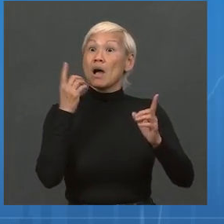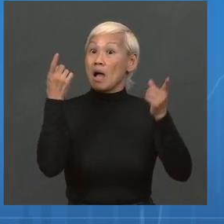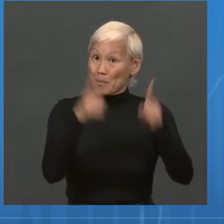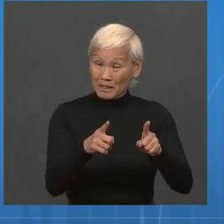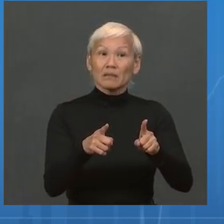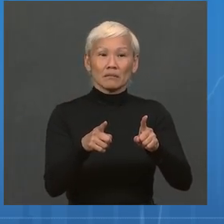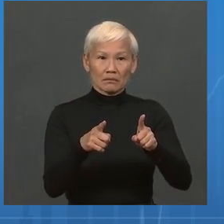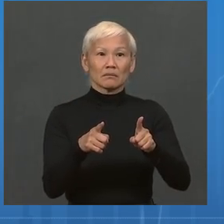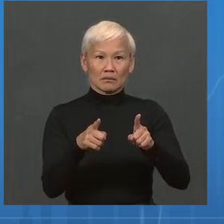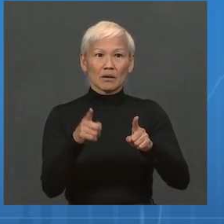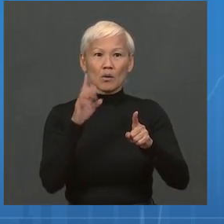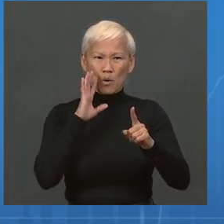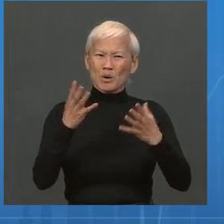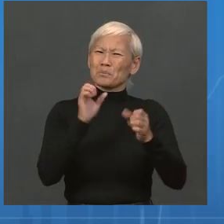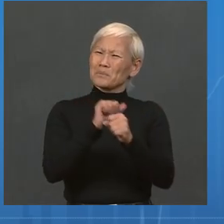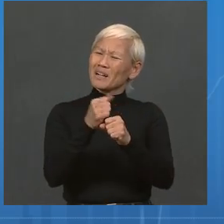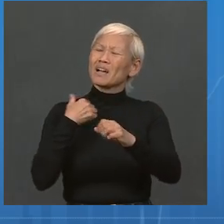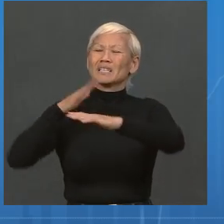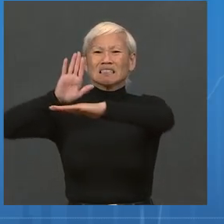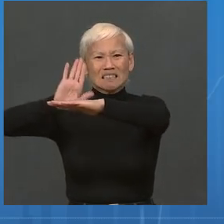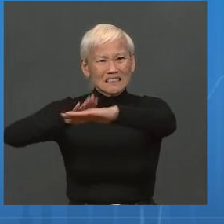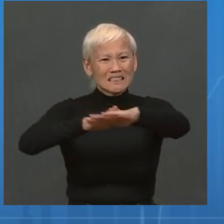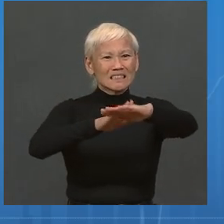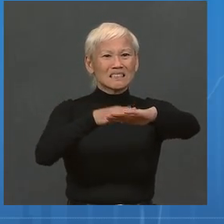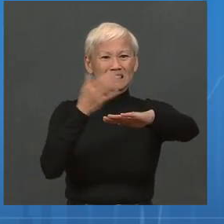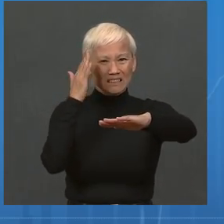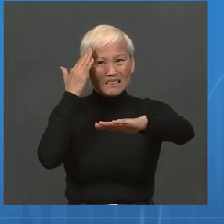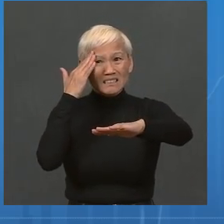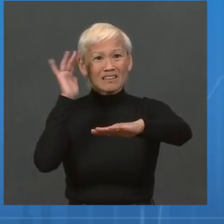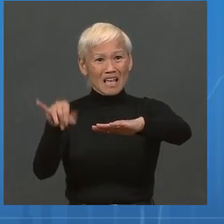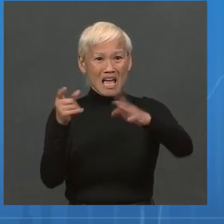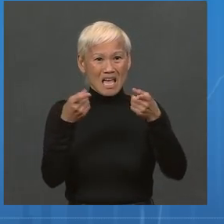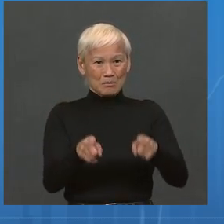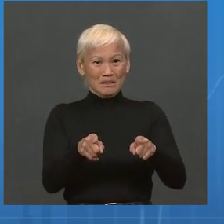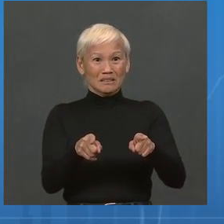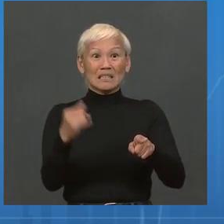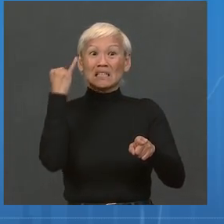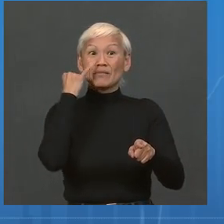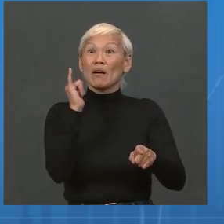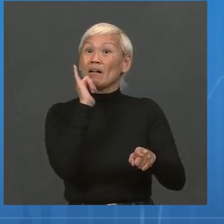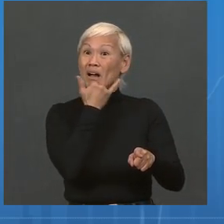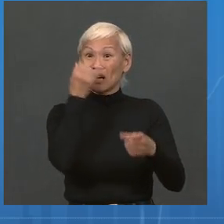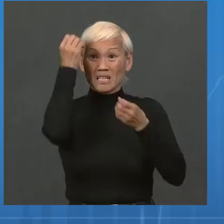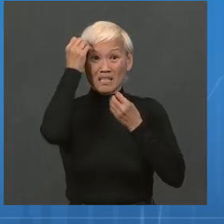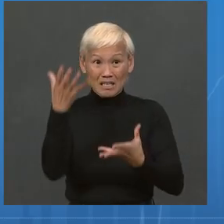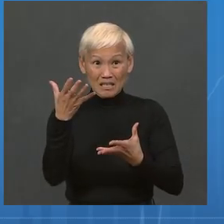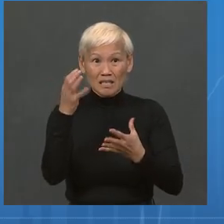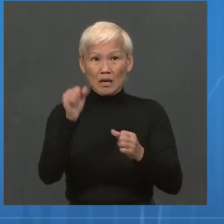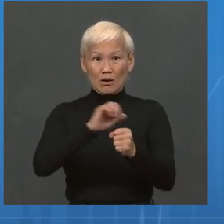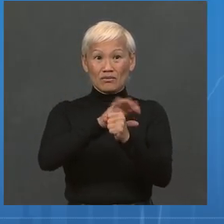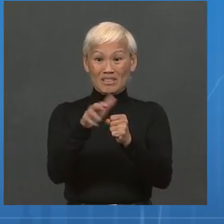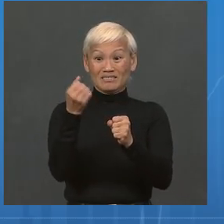I want to warn parents about the wave of misinformation about COVID-19 and vaccines that is coming their way.